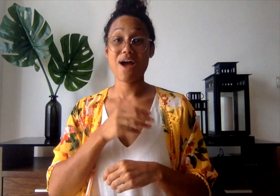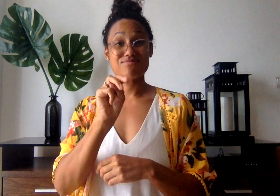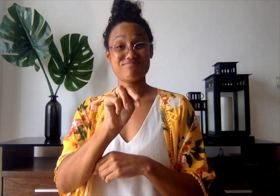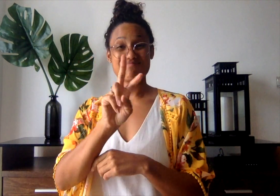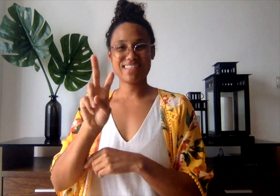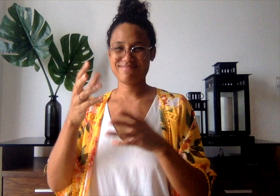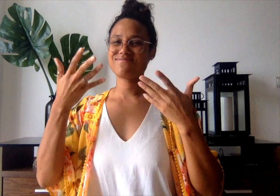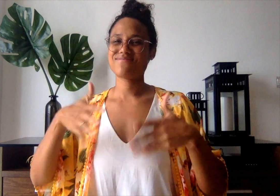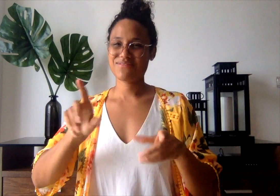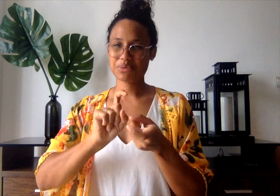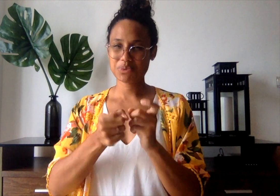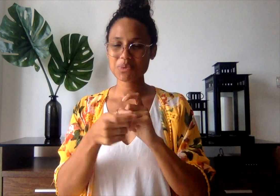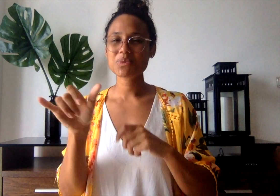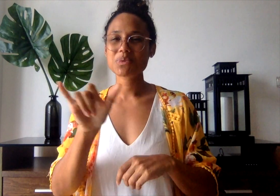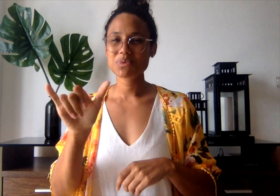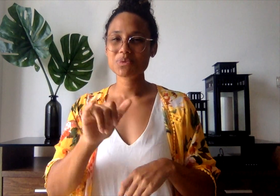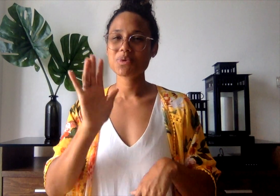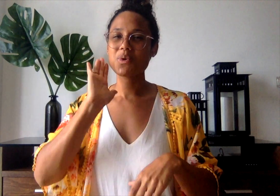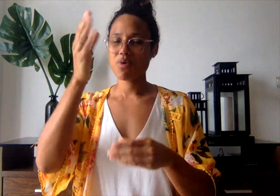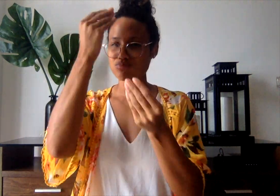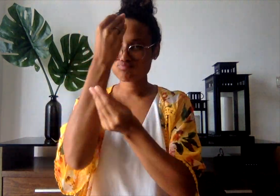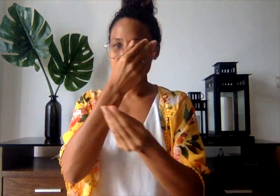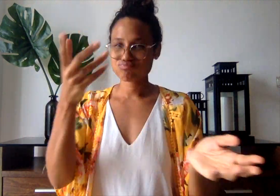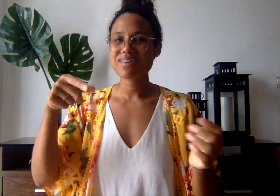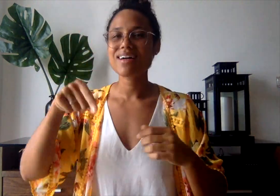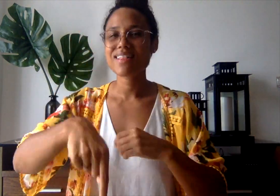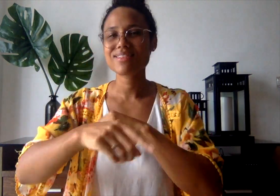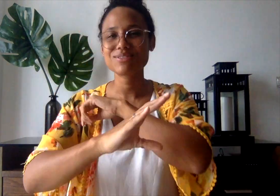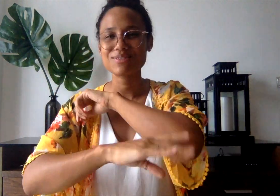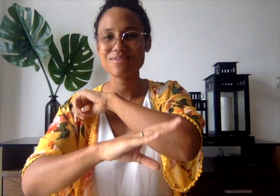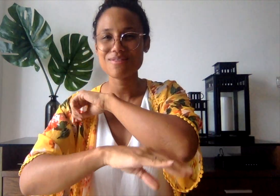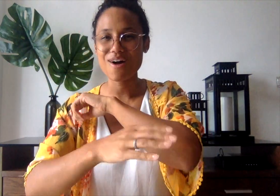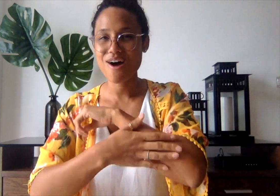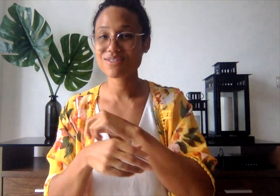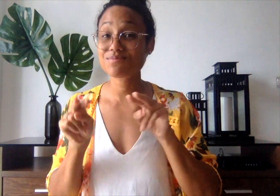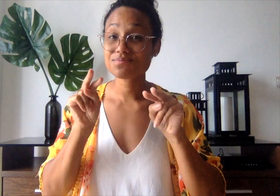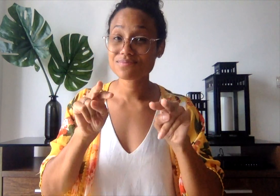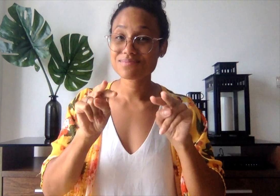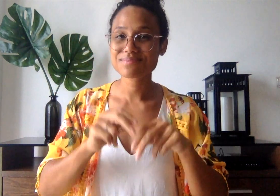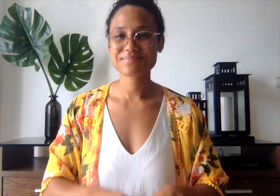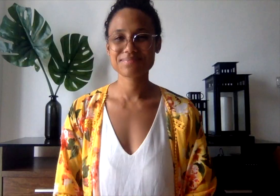We have since changed our MVV, which will also be released this Fall. Stay tuned!